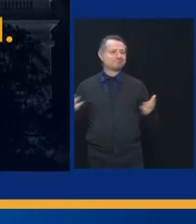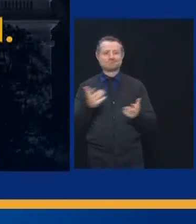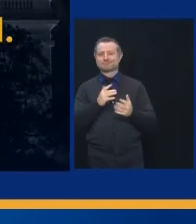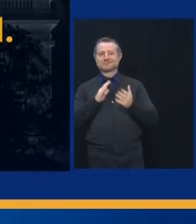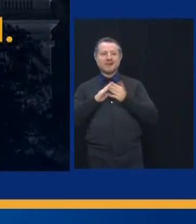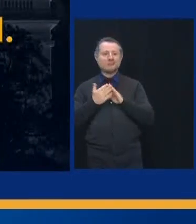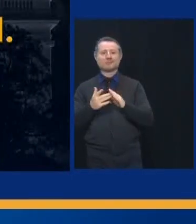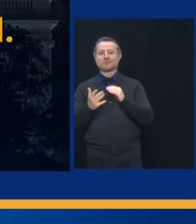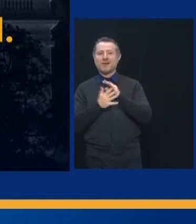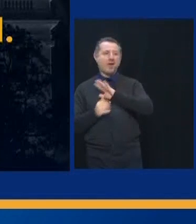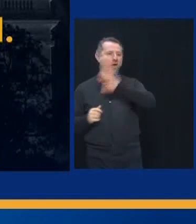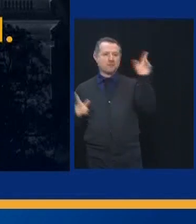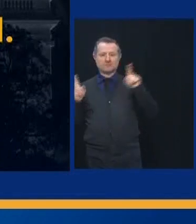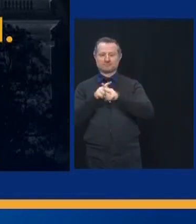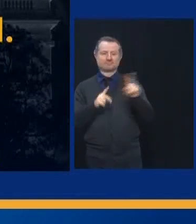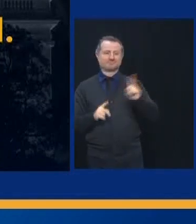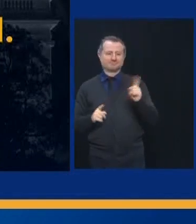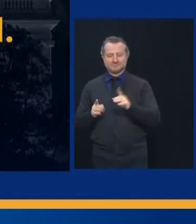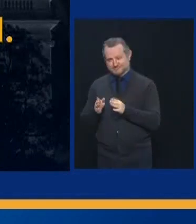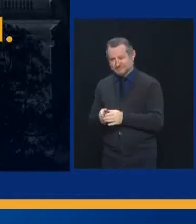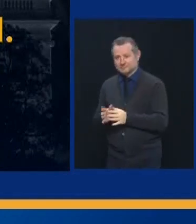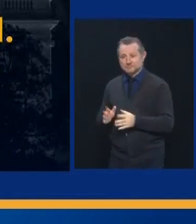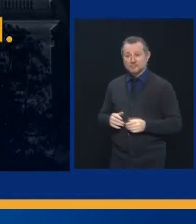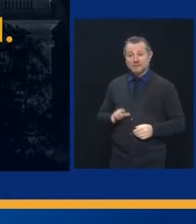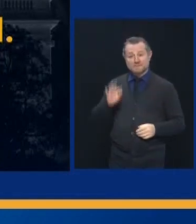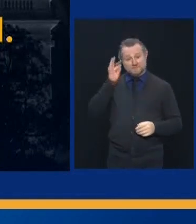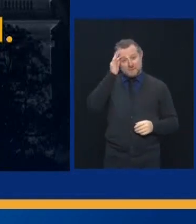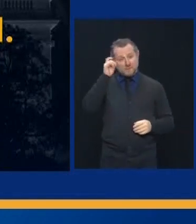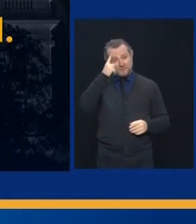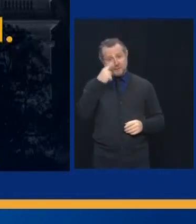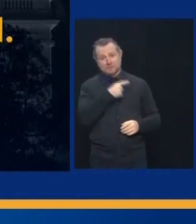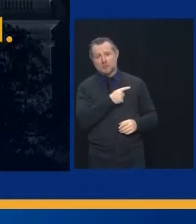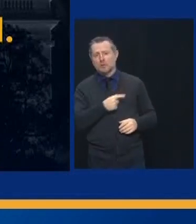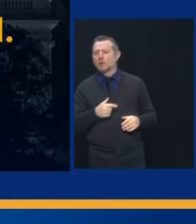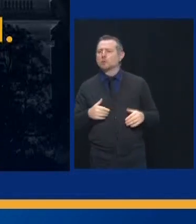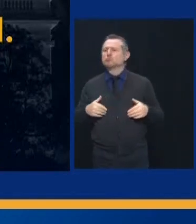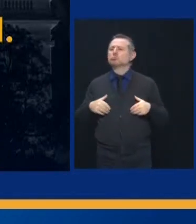NEIGHBORHOOD THAN AN ENTIRE